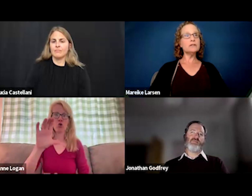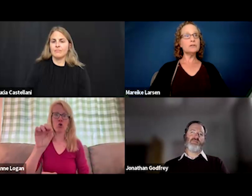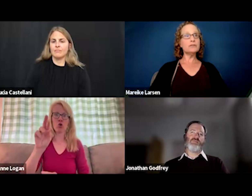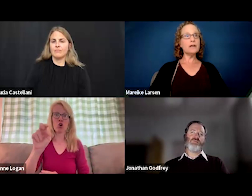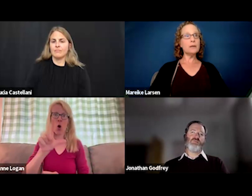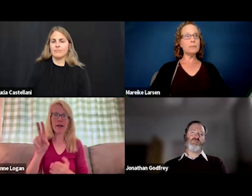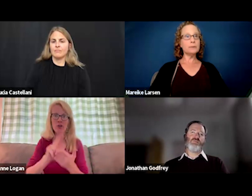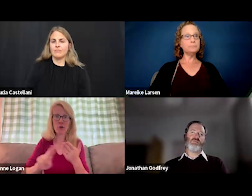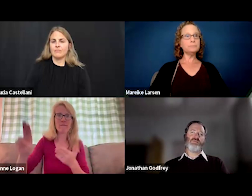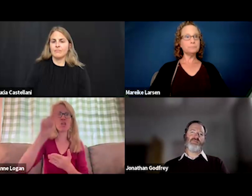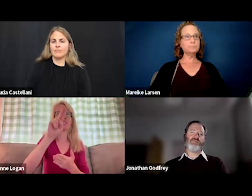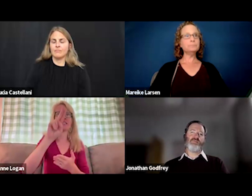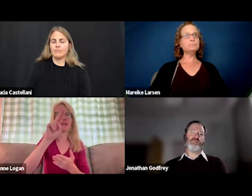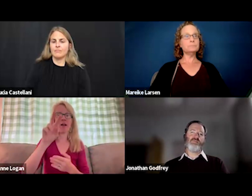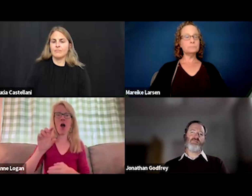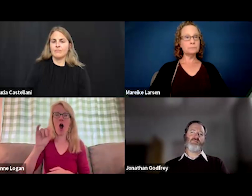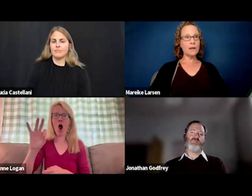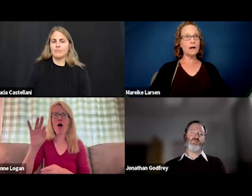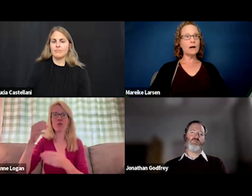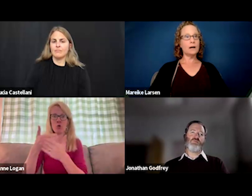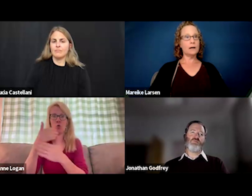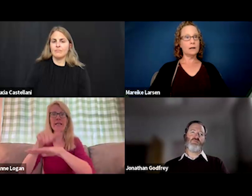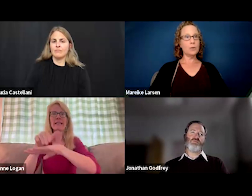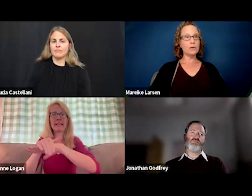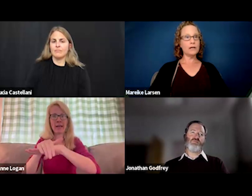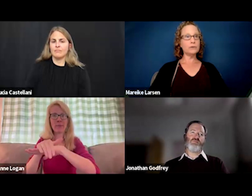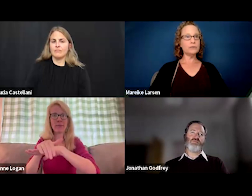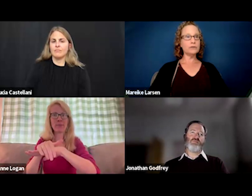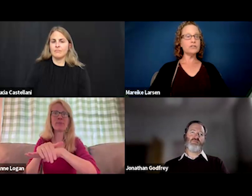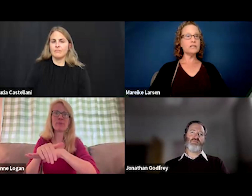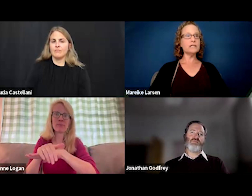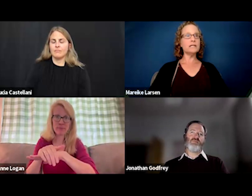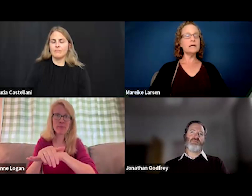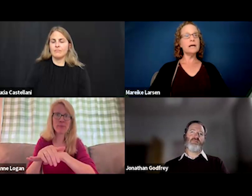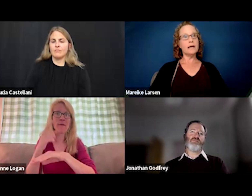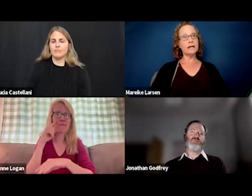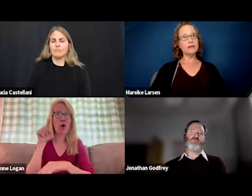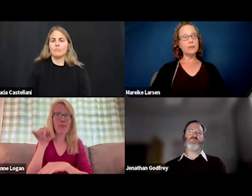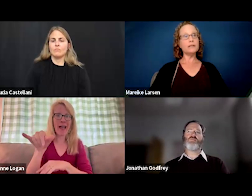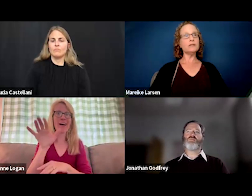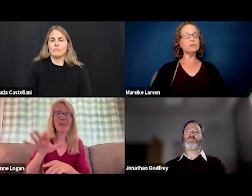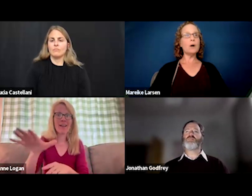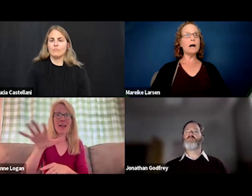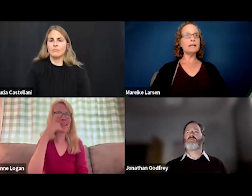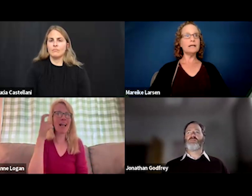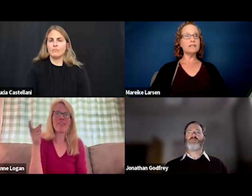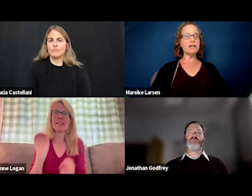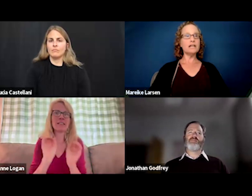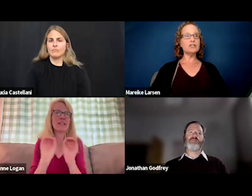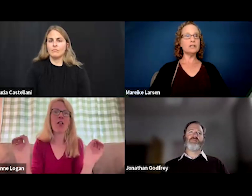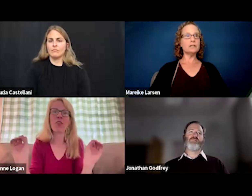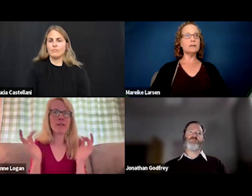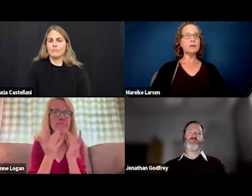to develop a Cornell University and New England-wide education